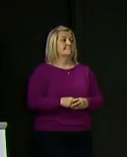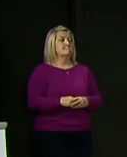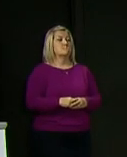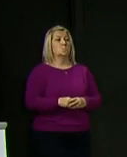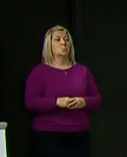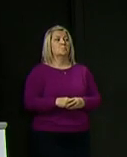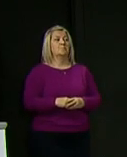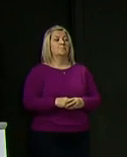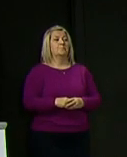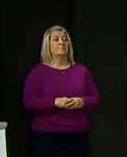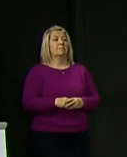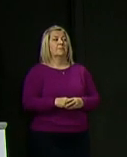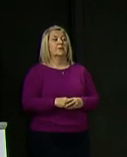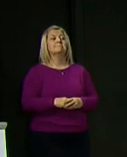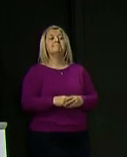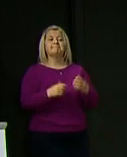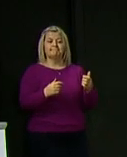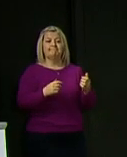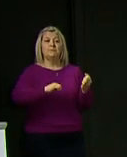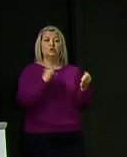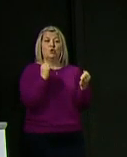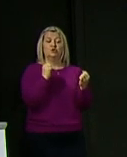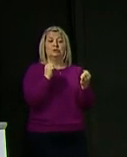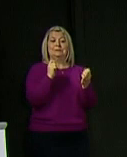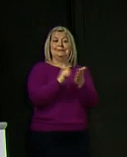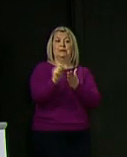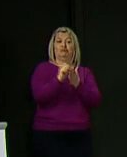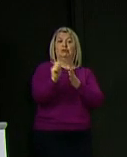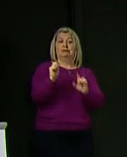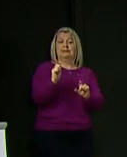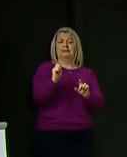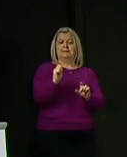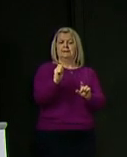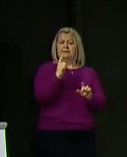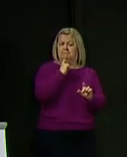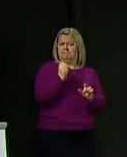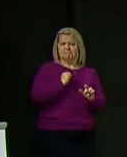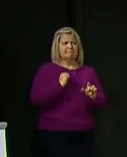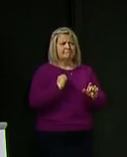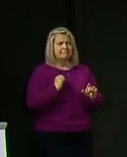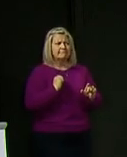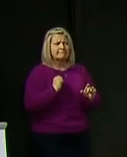First Minister, The Scottish Secretary estimates that in Scotland we are perhaps a matter of